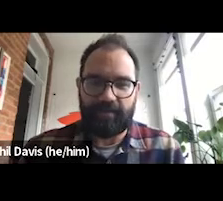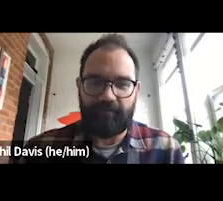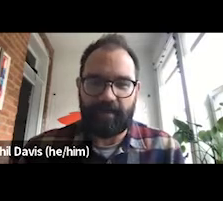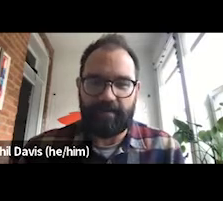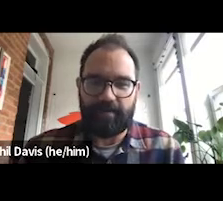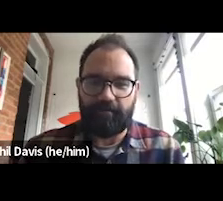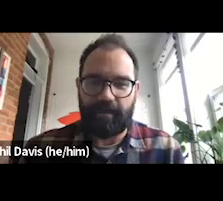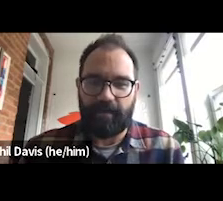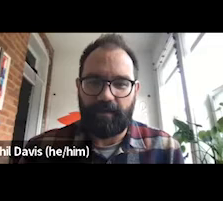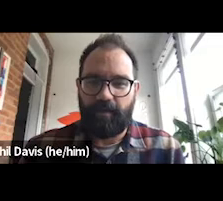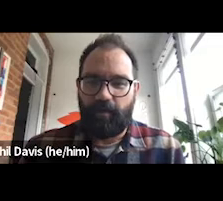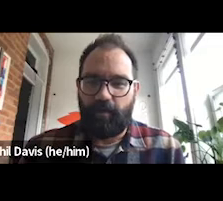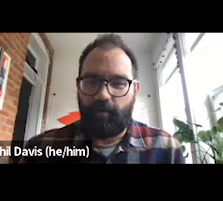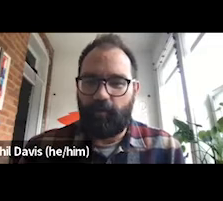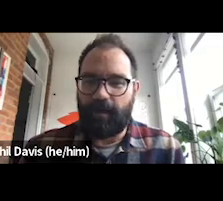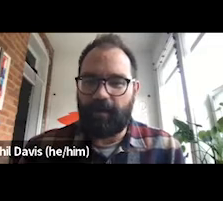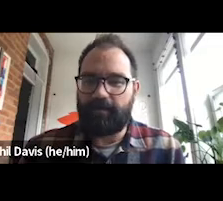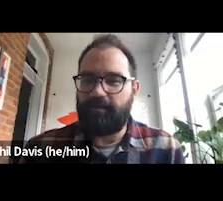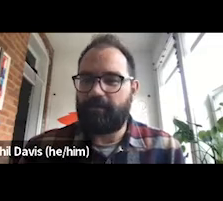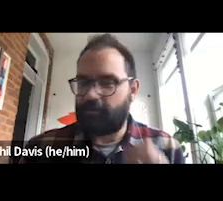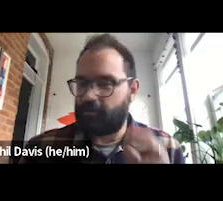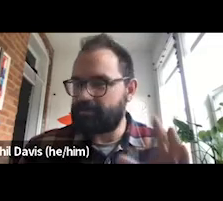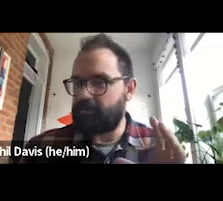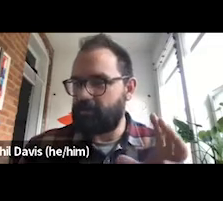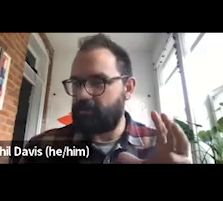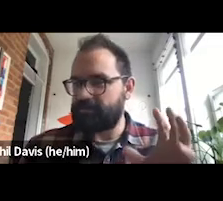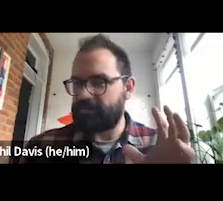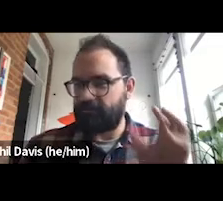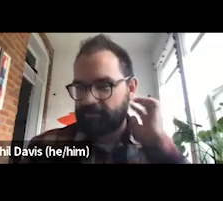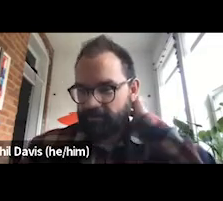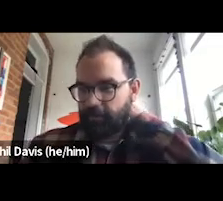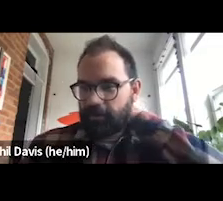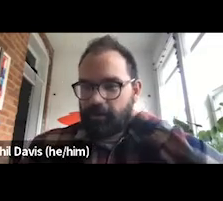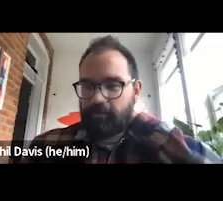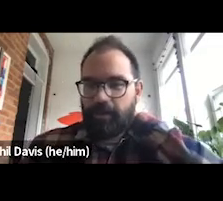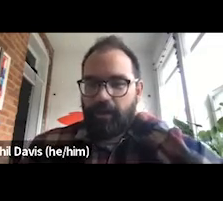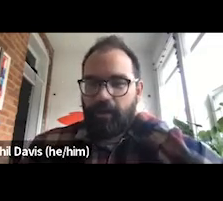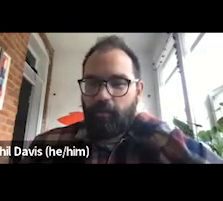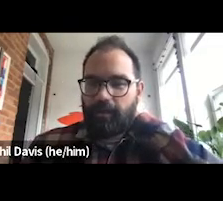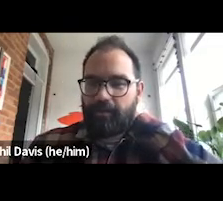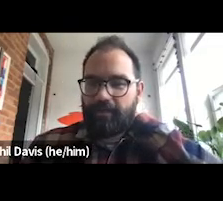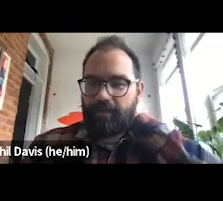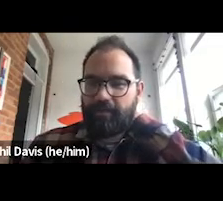kind of idea of we wanted to create something that was diversely programmed, well attended